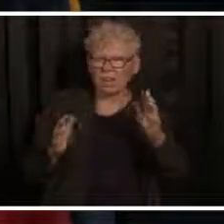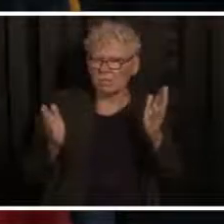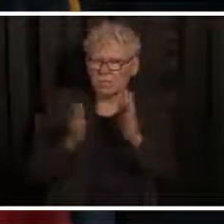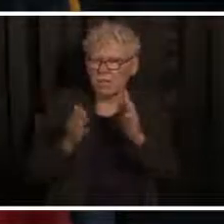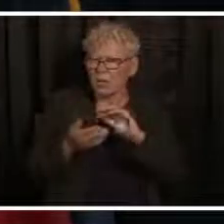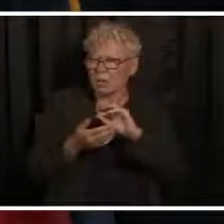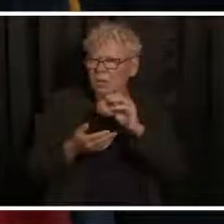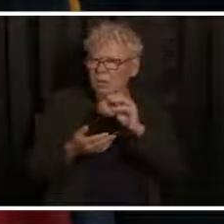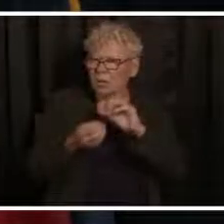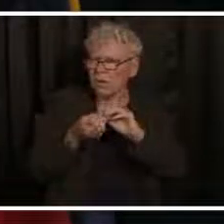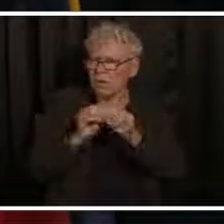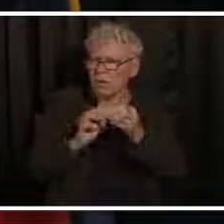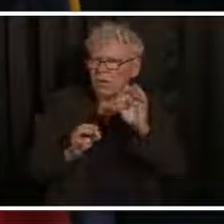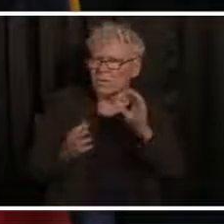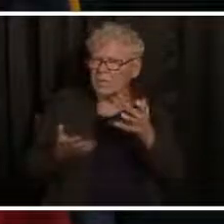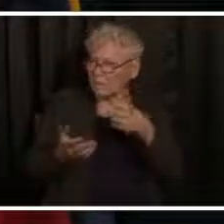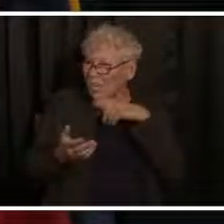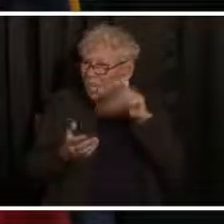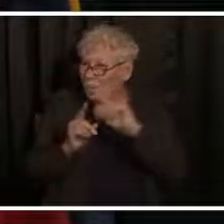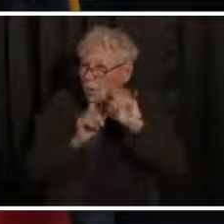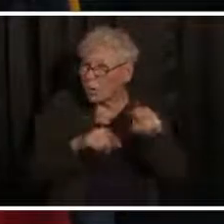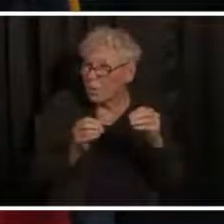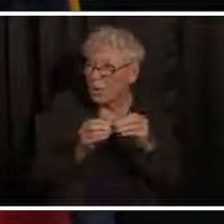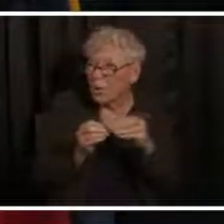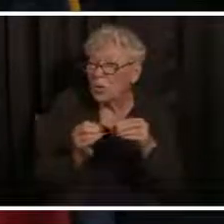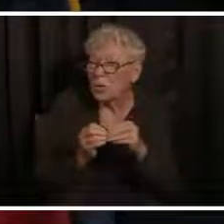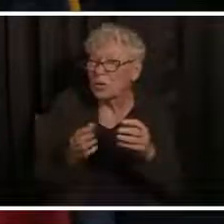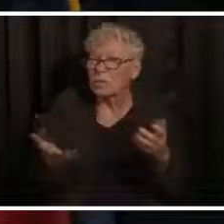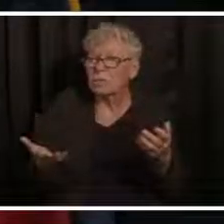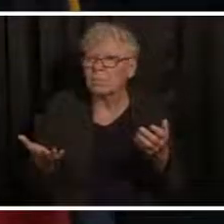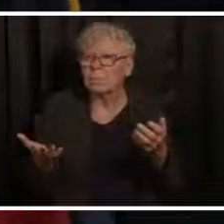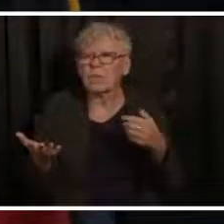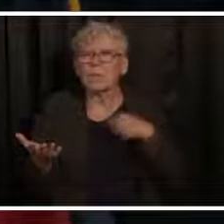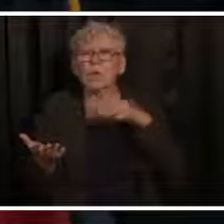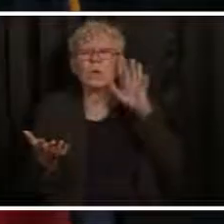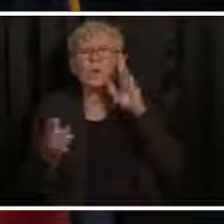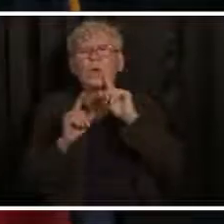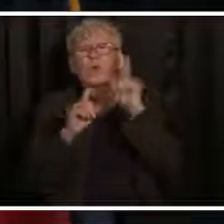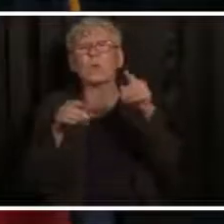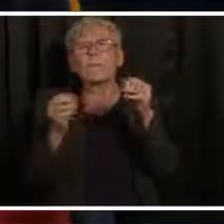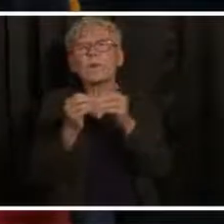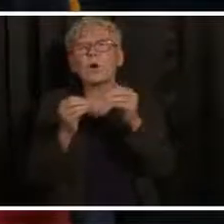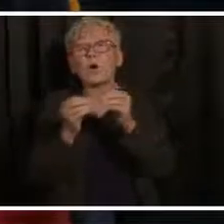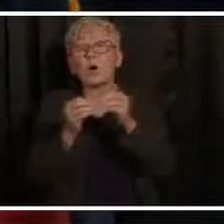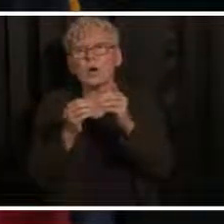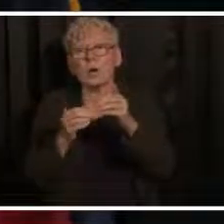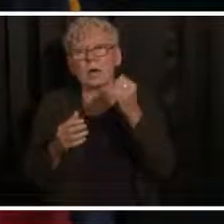will when a couple things happen. One is when it is approved for six to 11 year olds uh and that is not